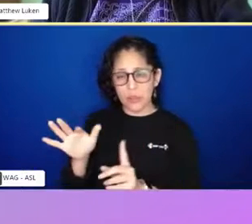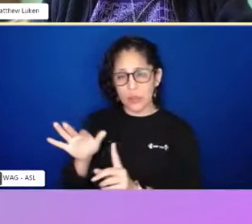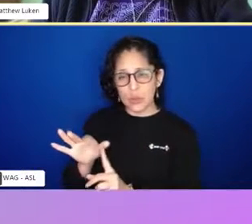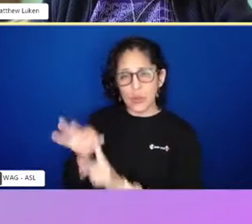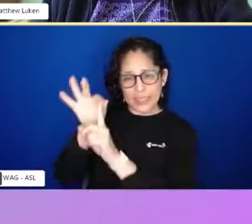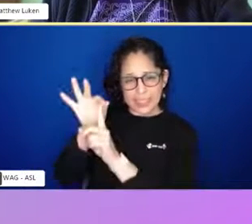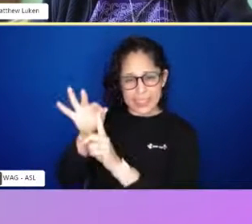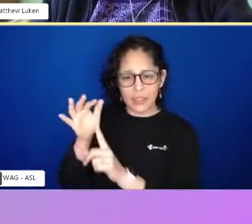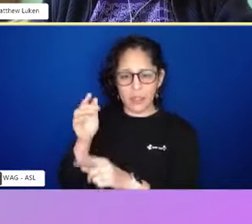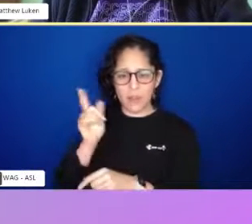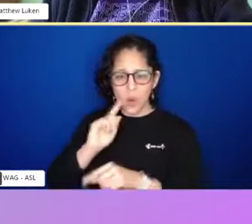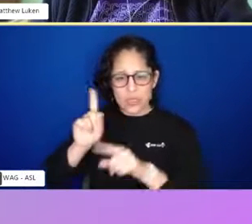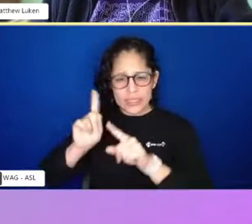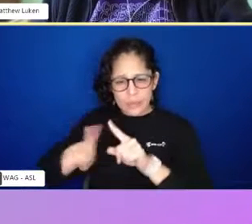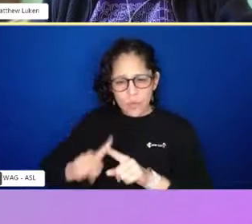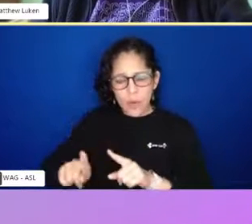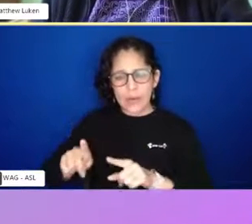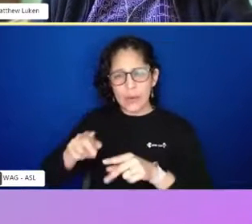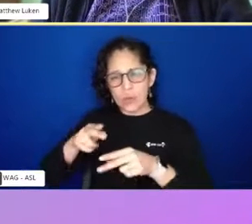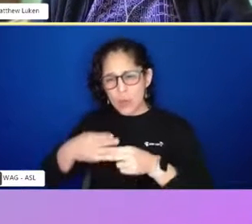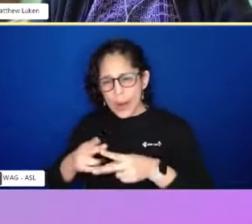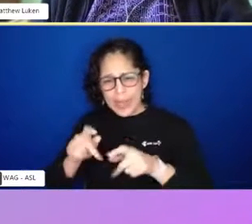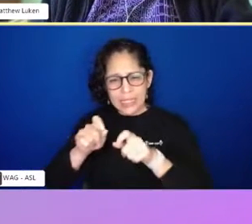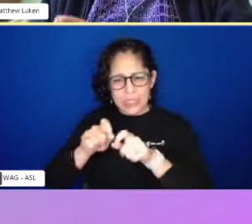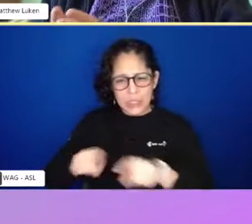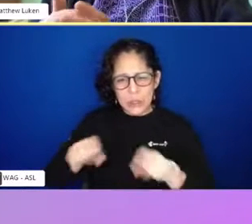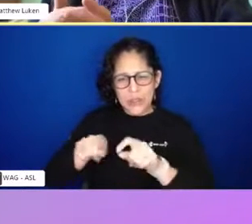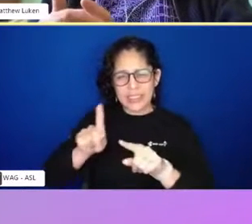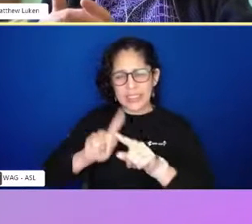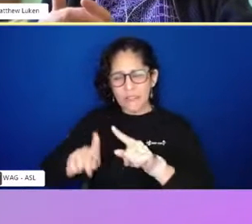So as we move to world war two as we see the pendulum swing back to uniqueness and the